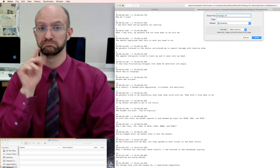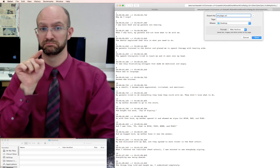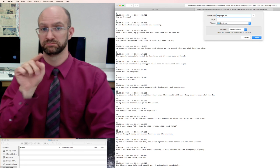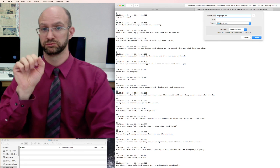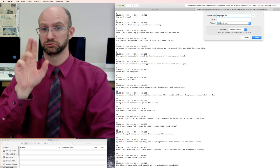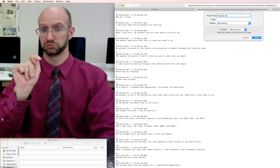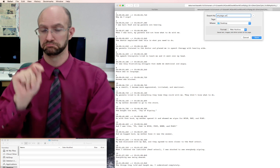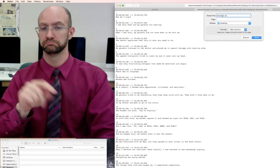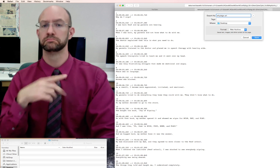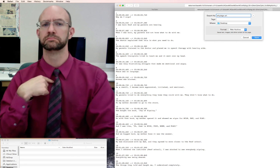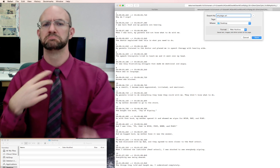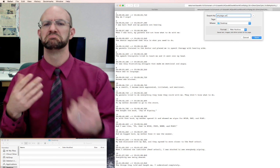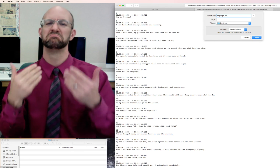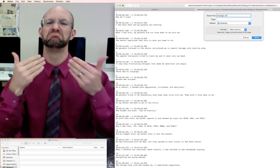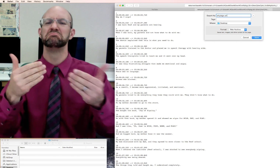You see the .srt.